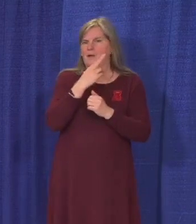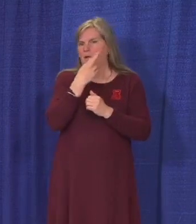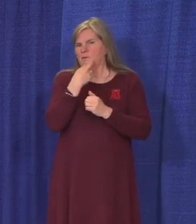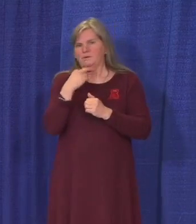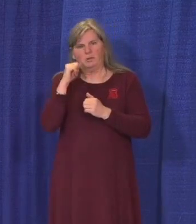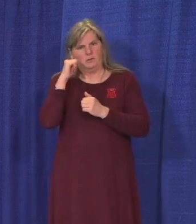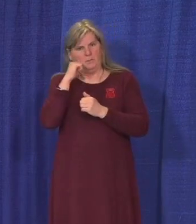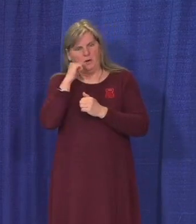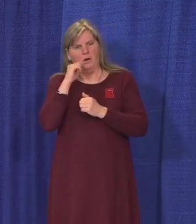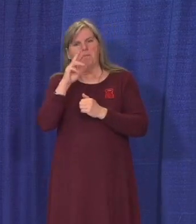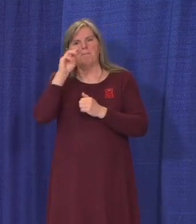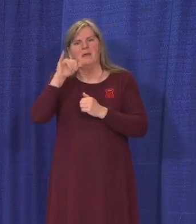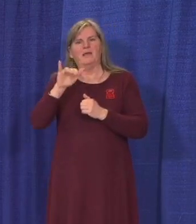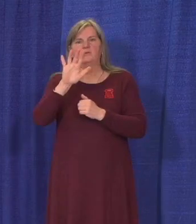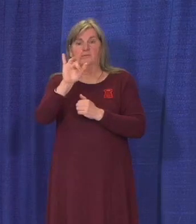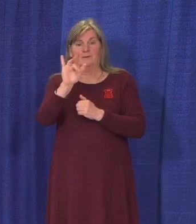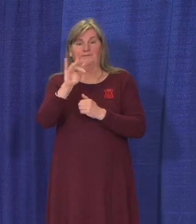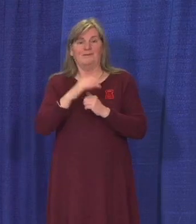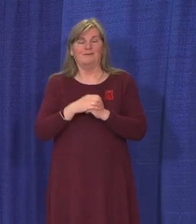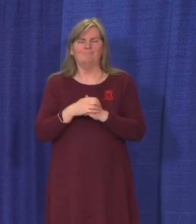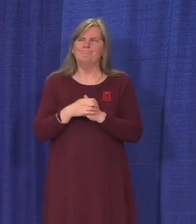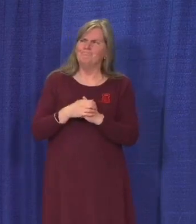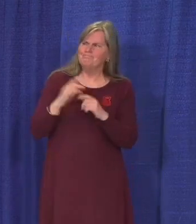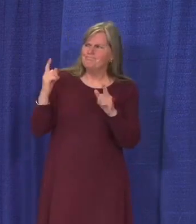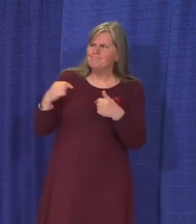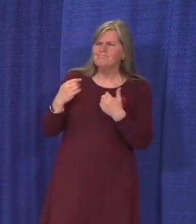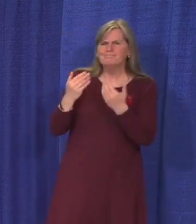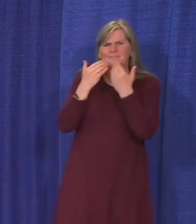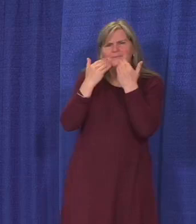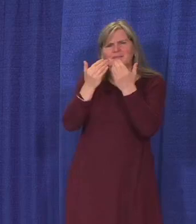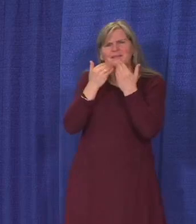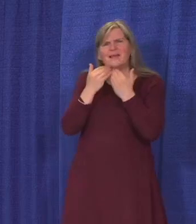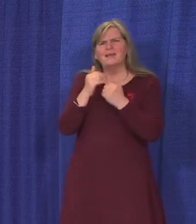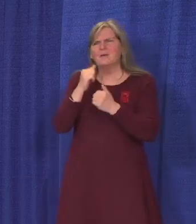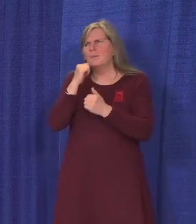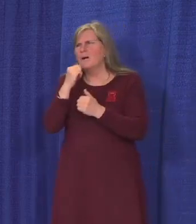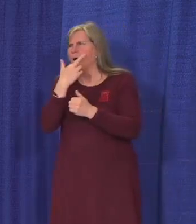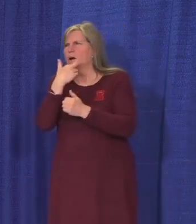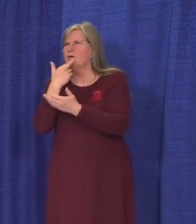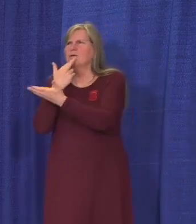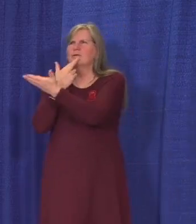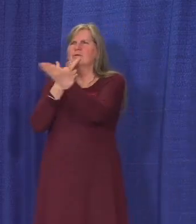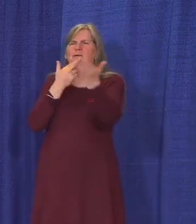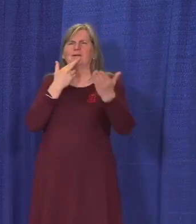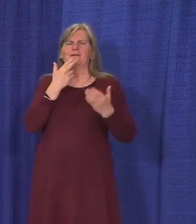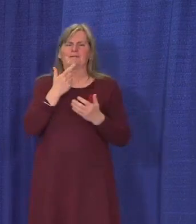As of May 25th bars and restaurants will be able to return to full capacity for